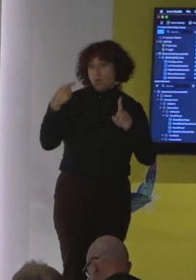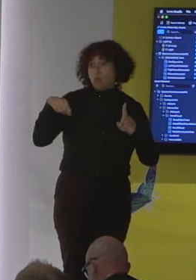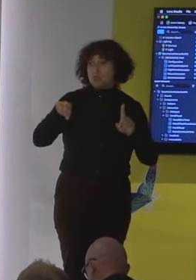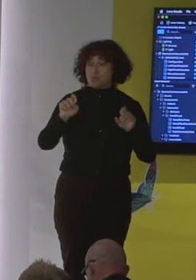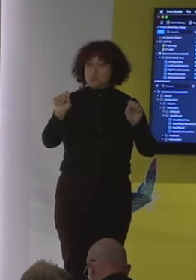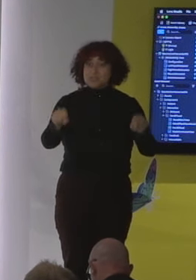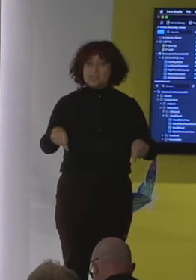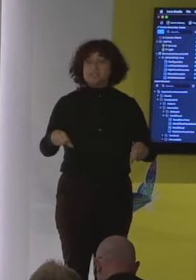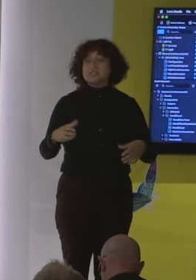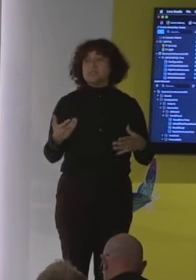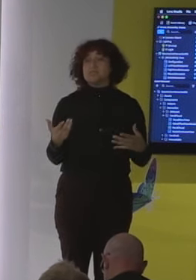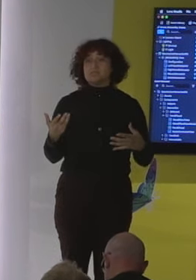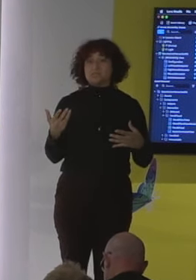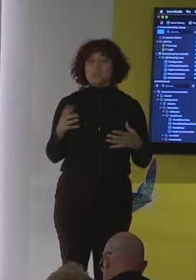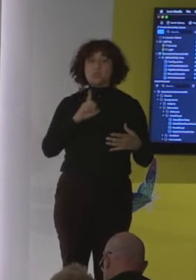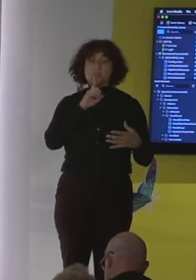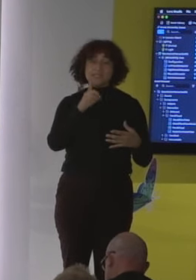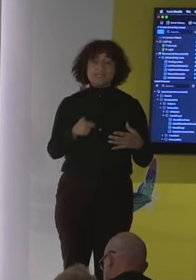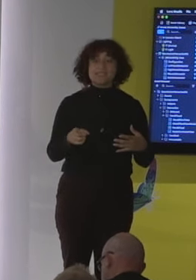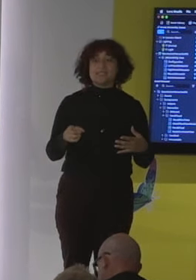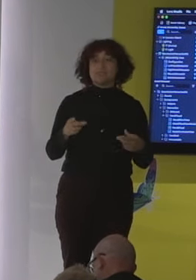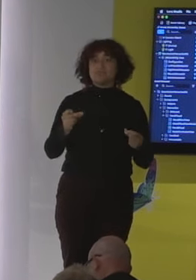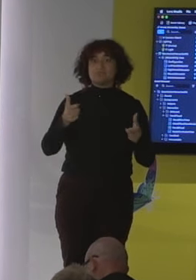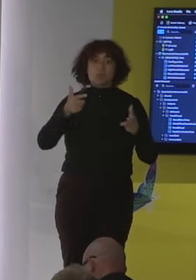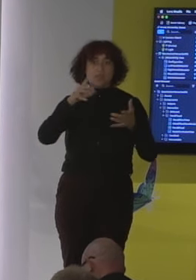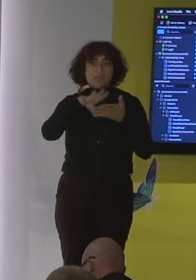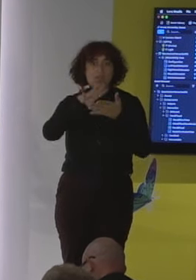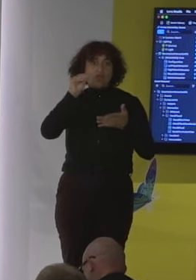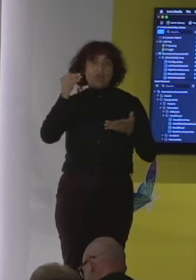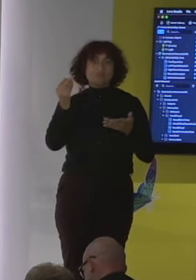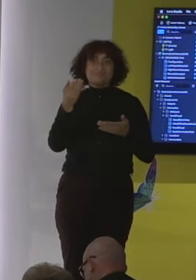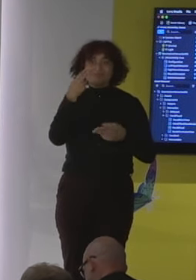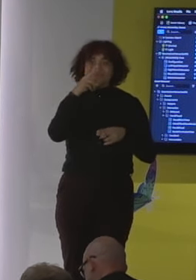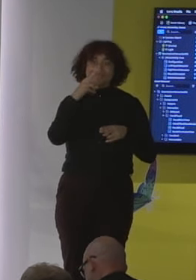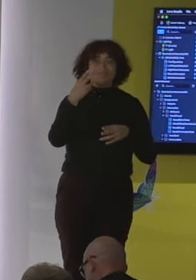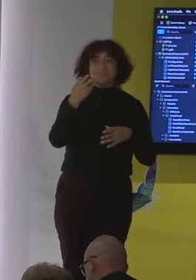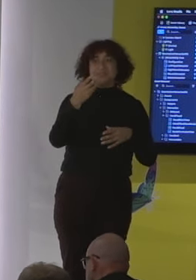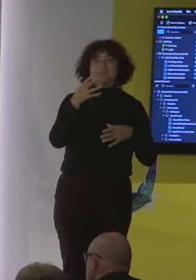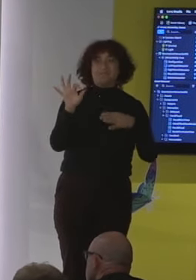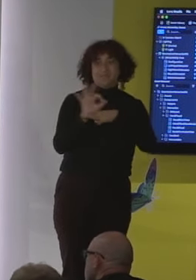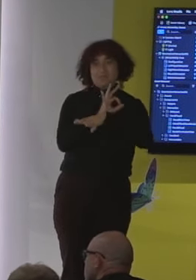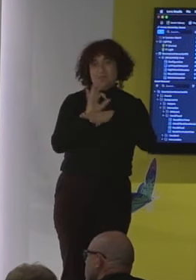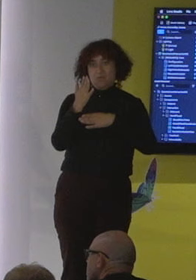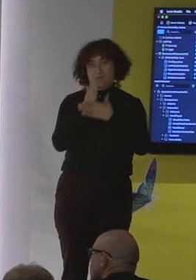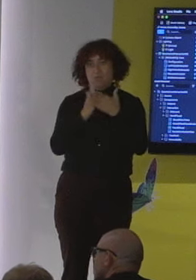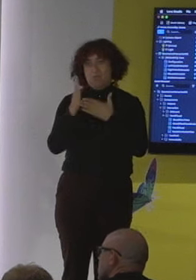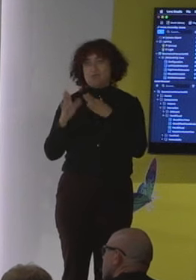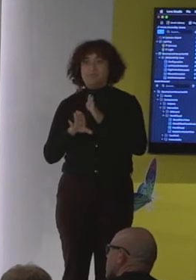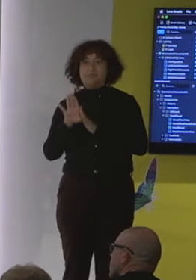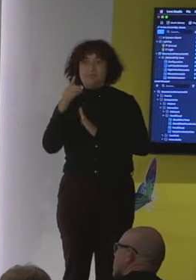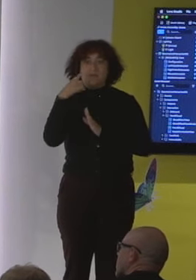to really quickly learn some of the fundamental workflows of developing first Spectacles.